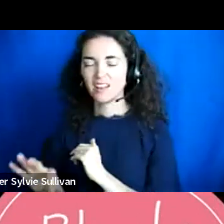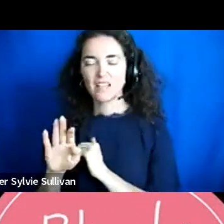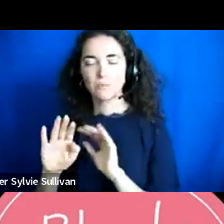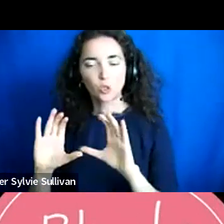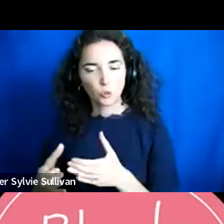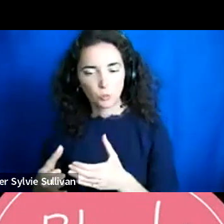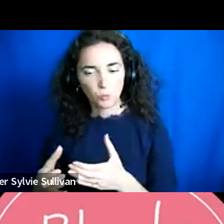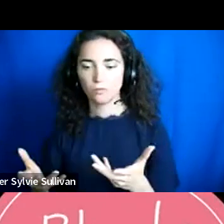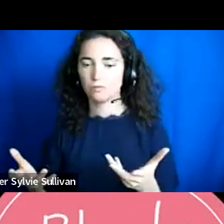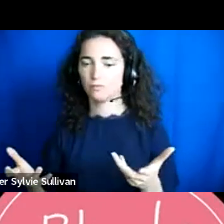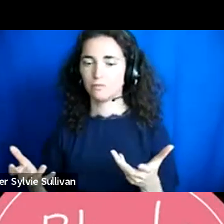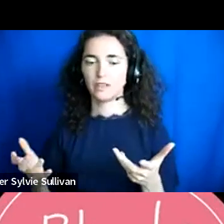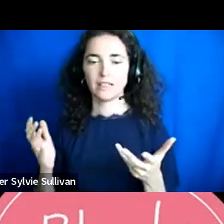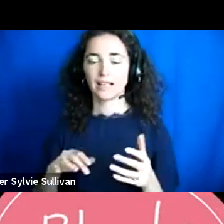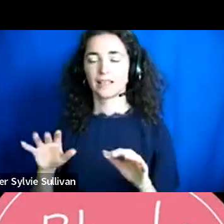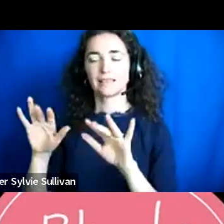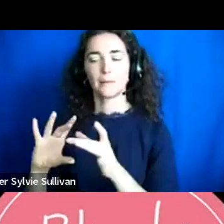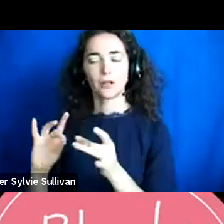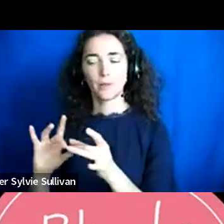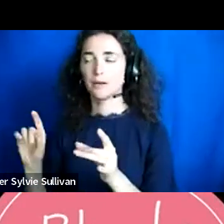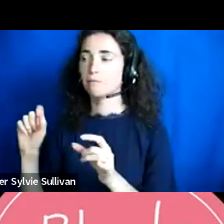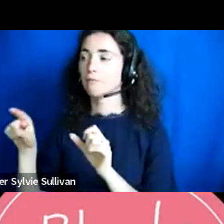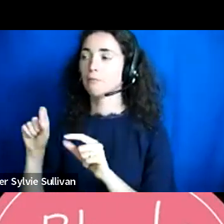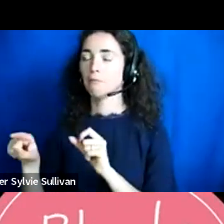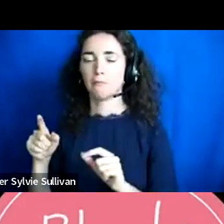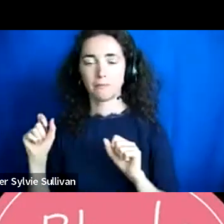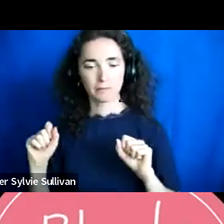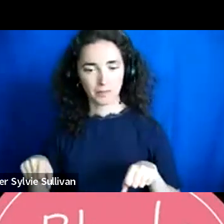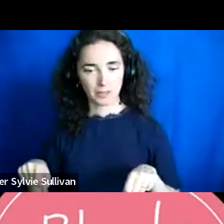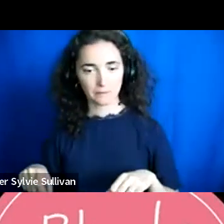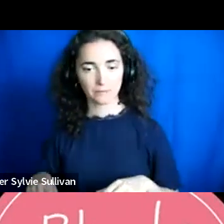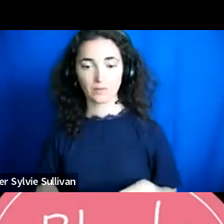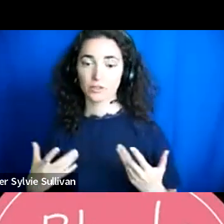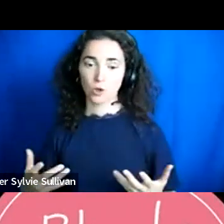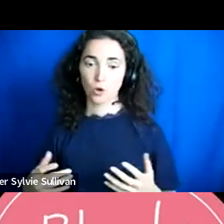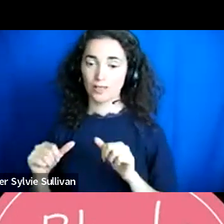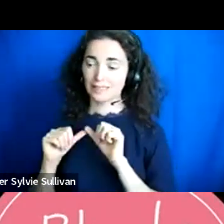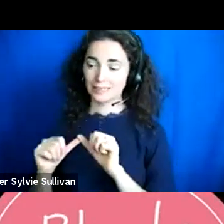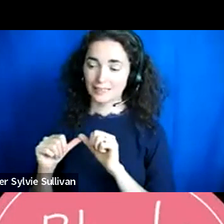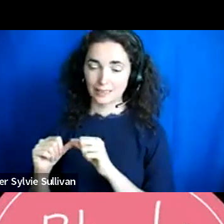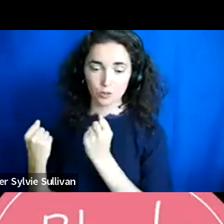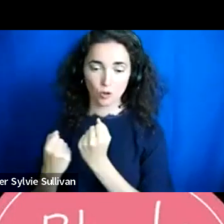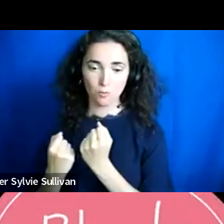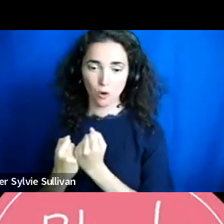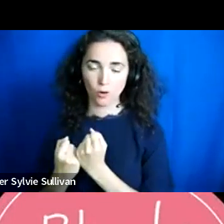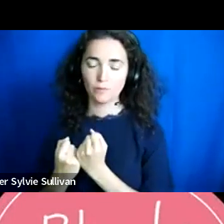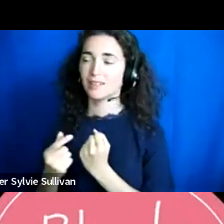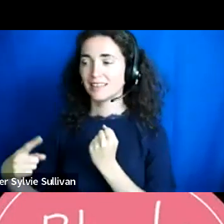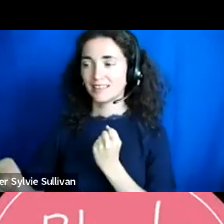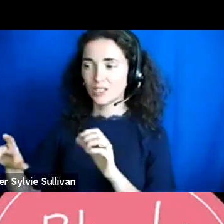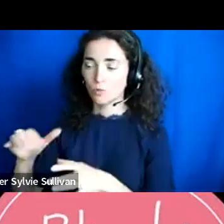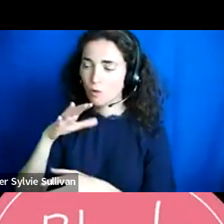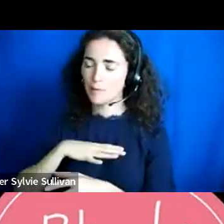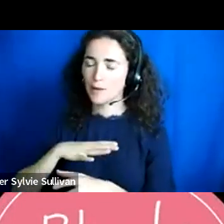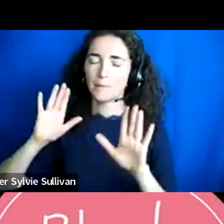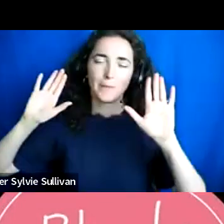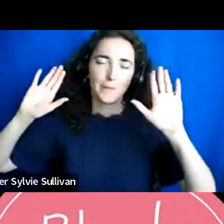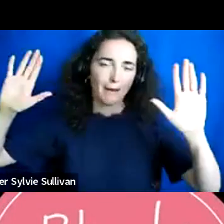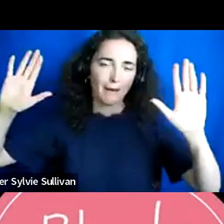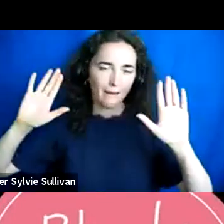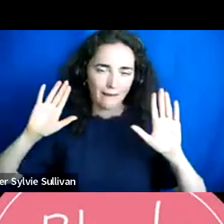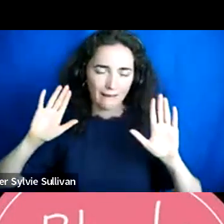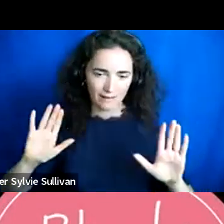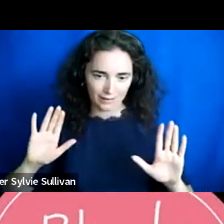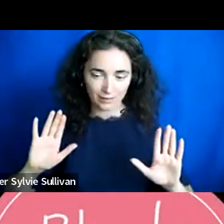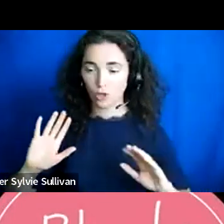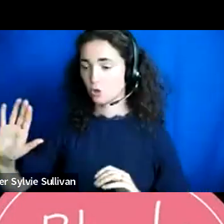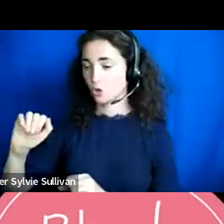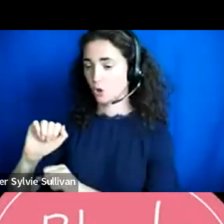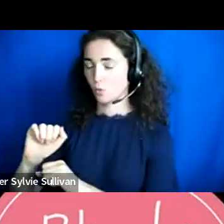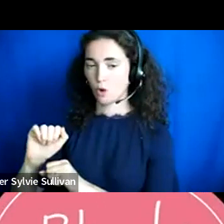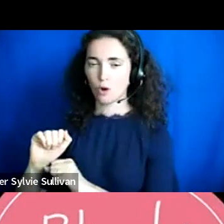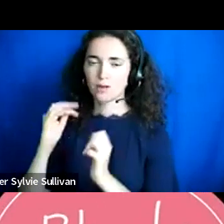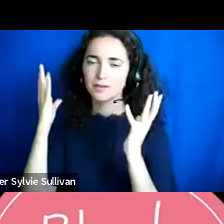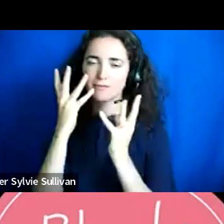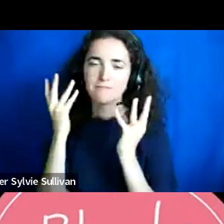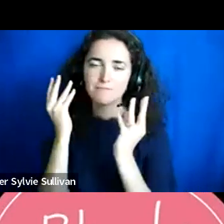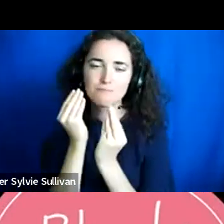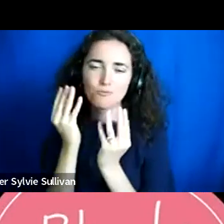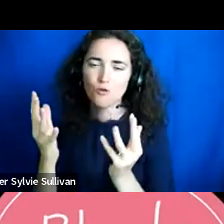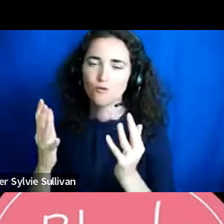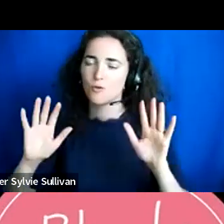We can. you know, post comments So as far as ongoing continual support, these women are amazing, and the work that they do is so beautiful and wonderful.